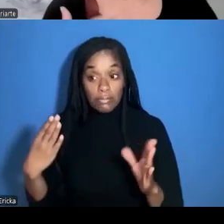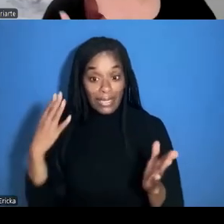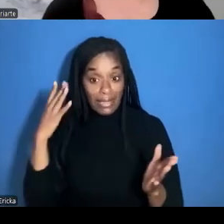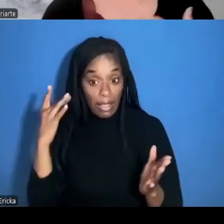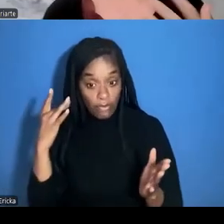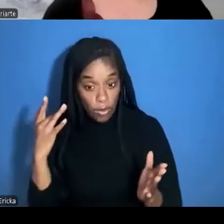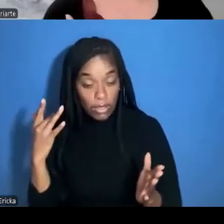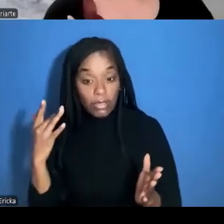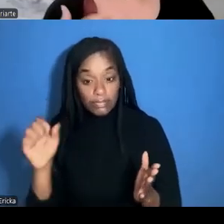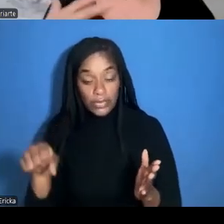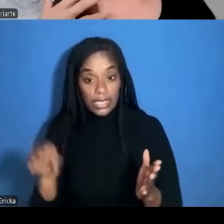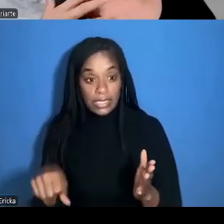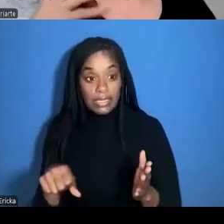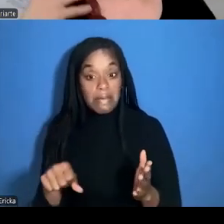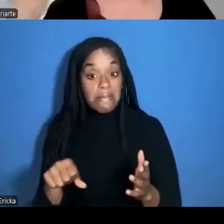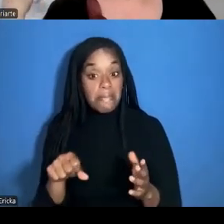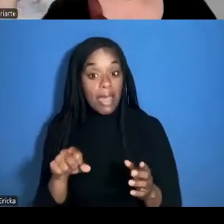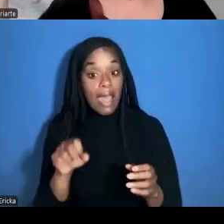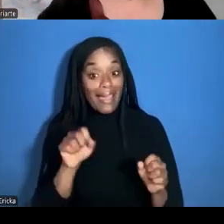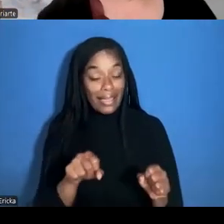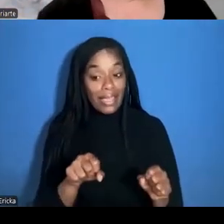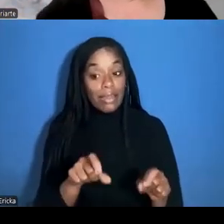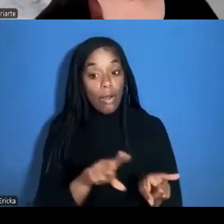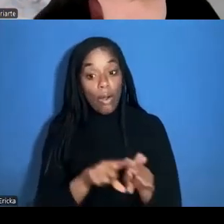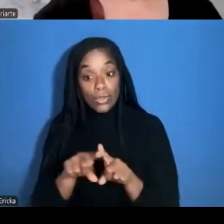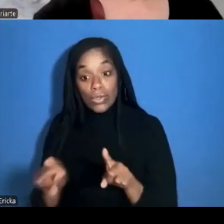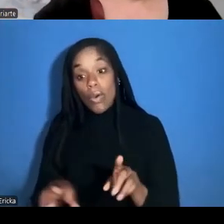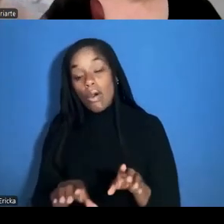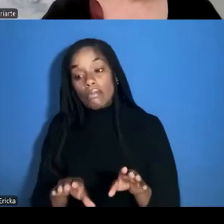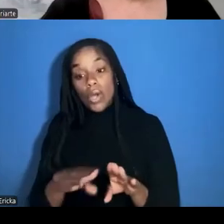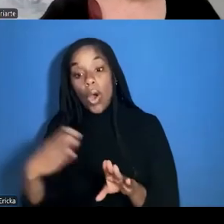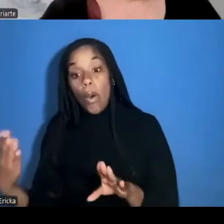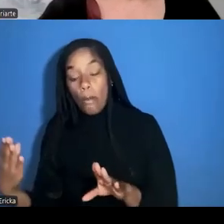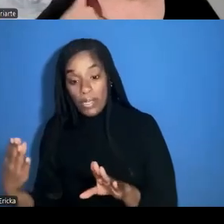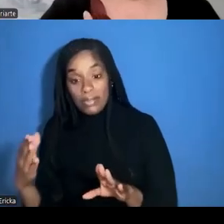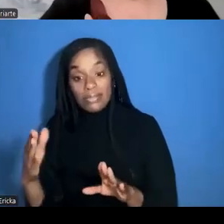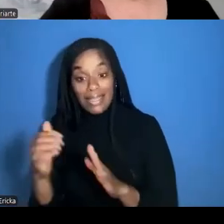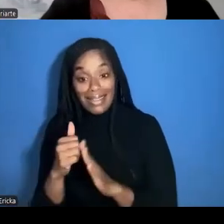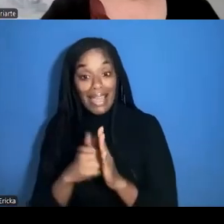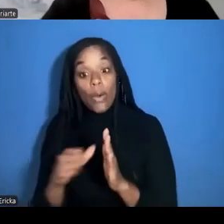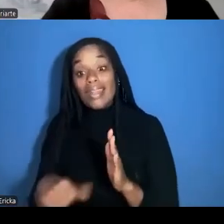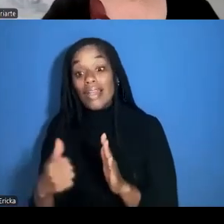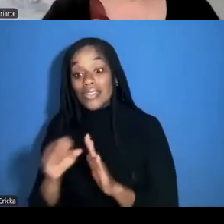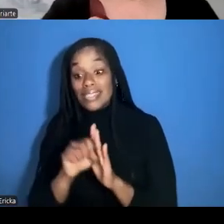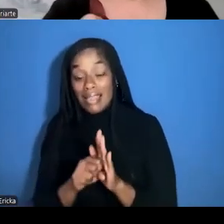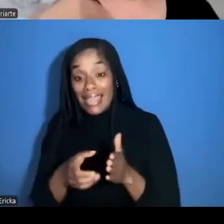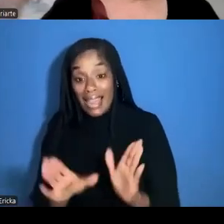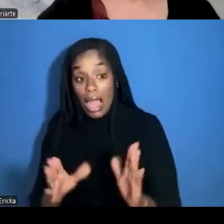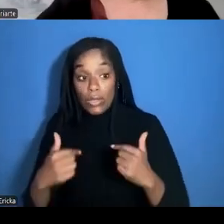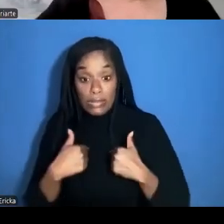but I can also open up an Able account in another state that allows me and out-of-state resident to open one.